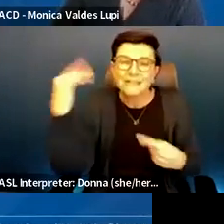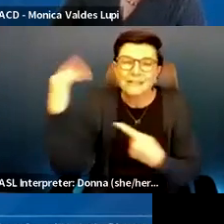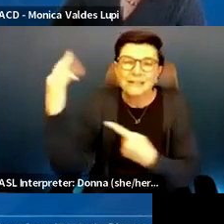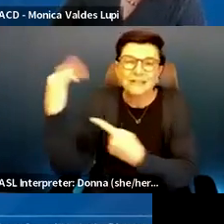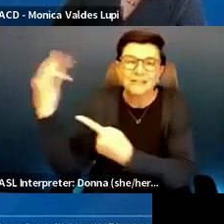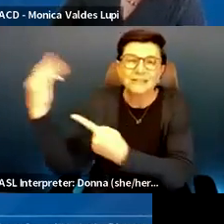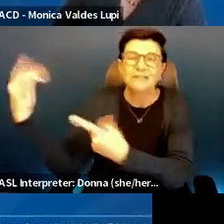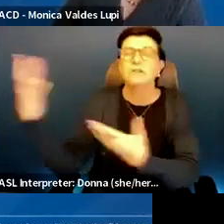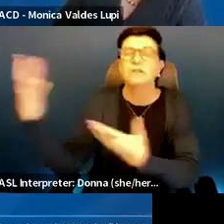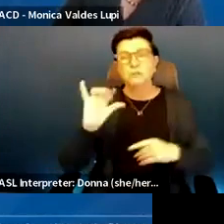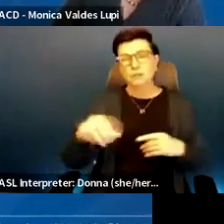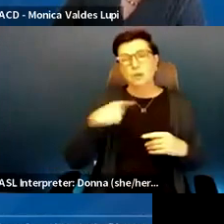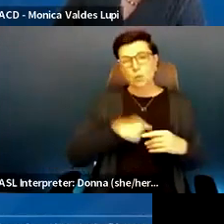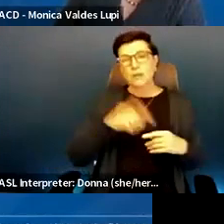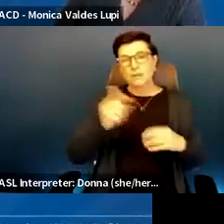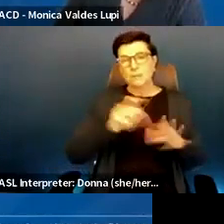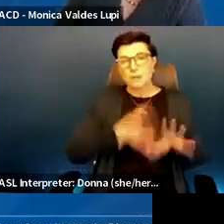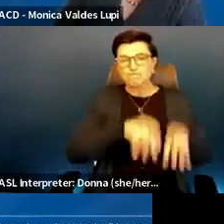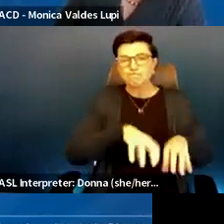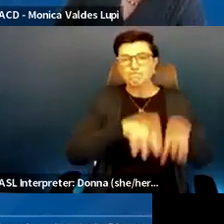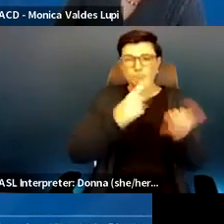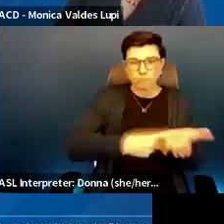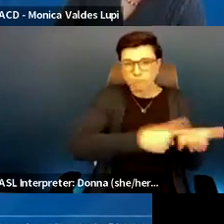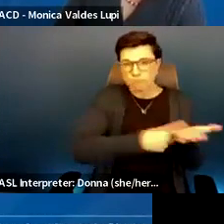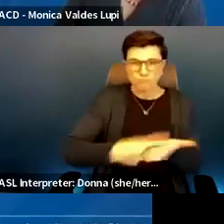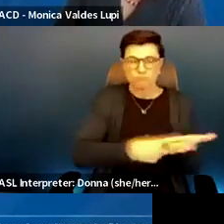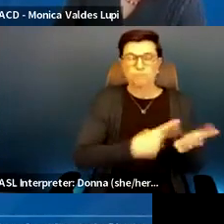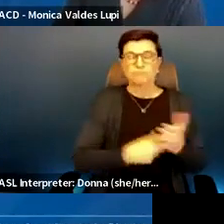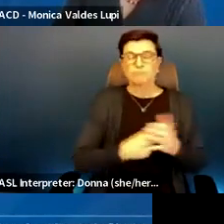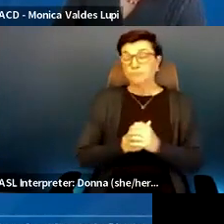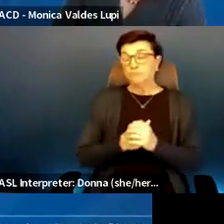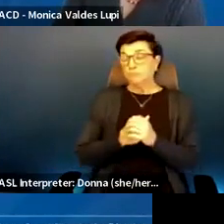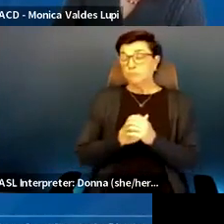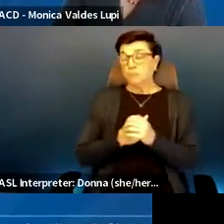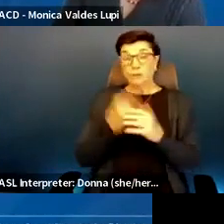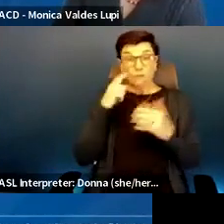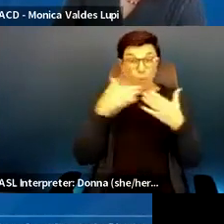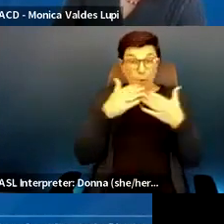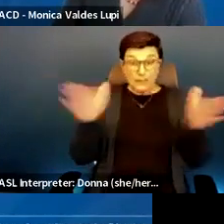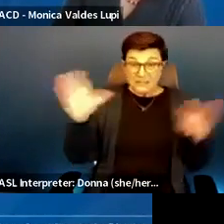I think that this is an agency-wide effort. It has to be a whole of USG effort.